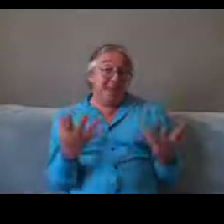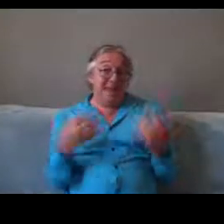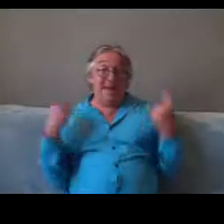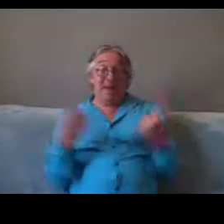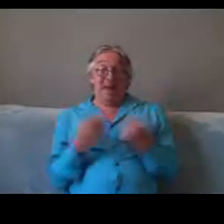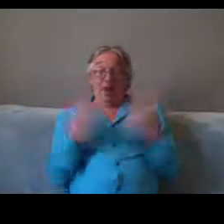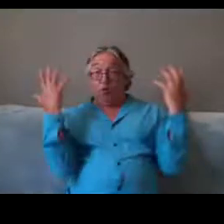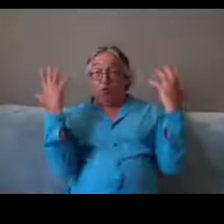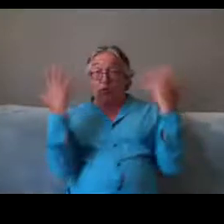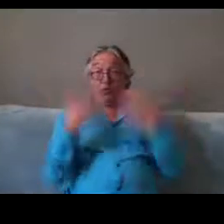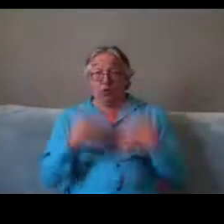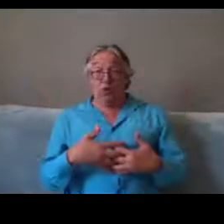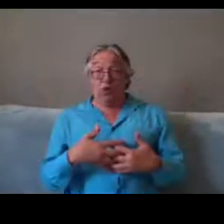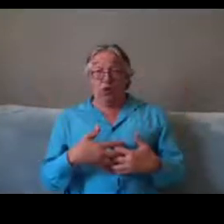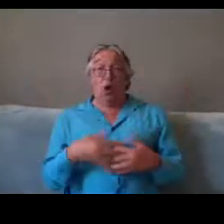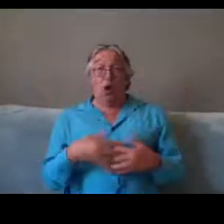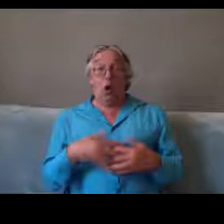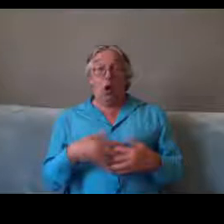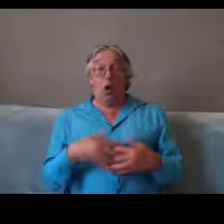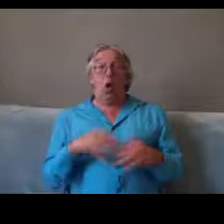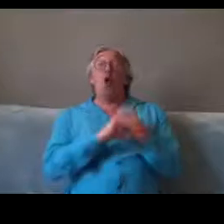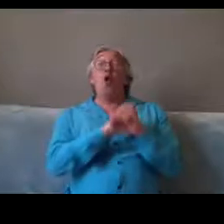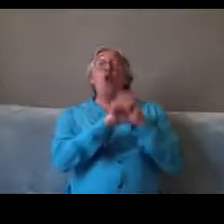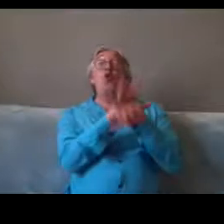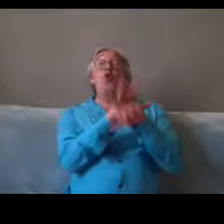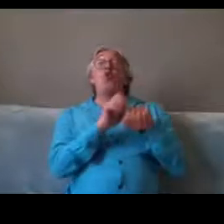and special needs in key action two and three projects.